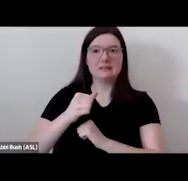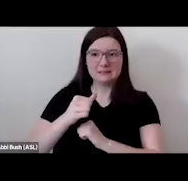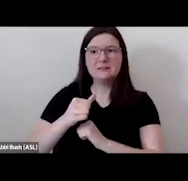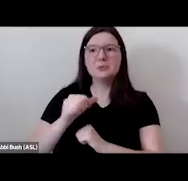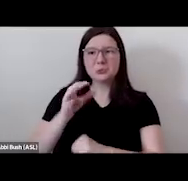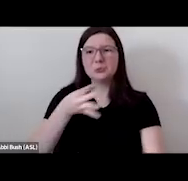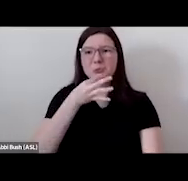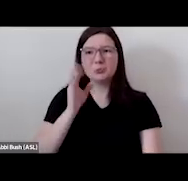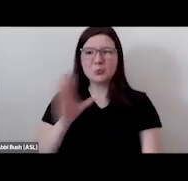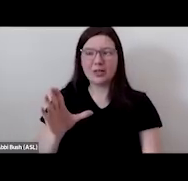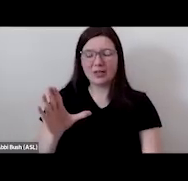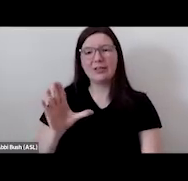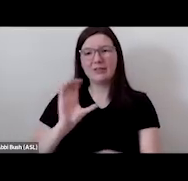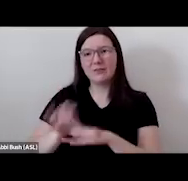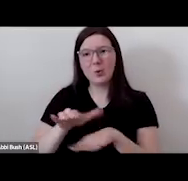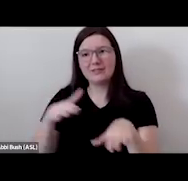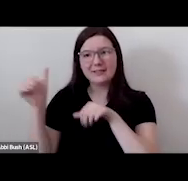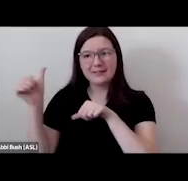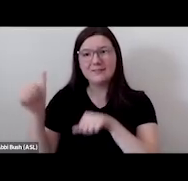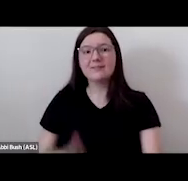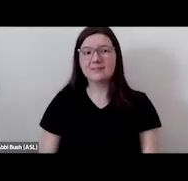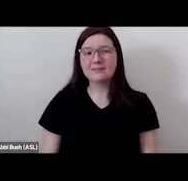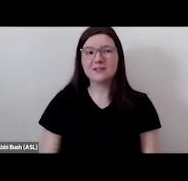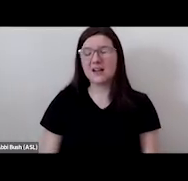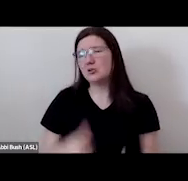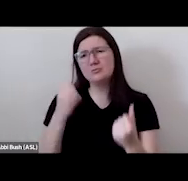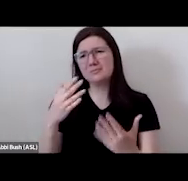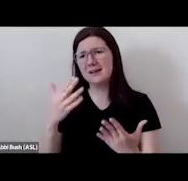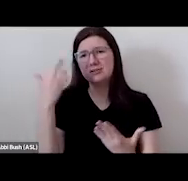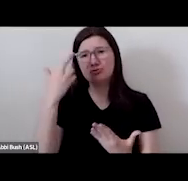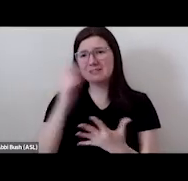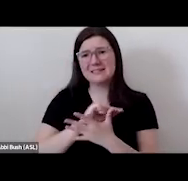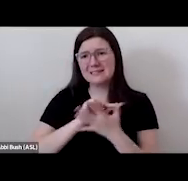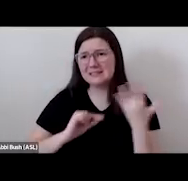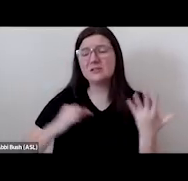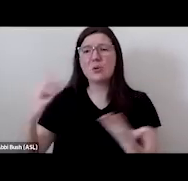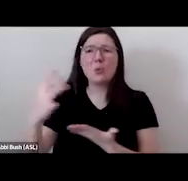of the unsanitary or unsafety could, not safe conditions that it might create, right?